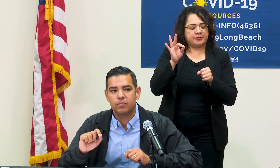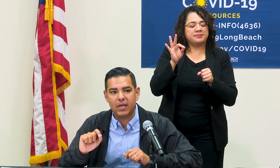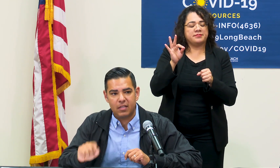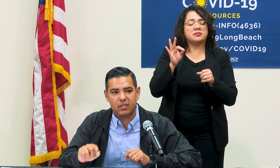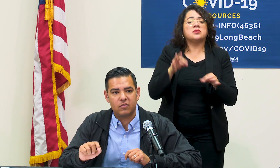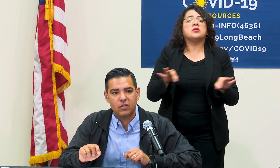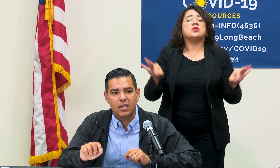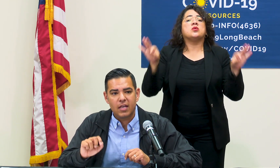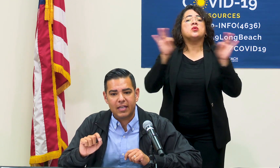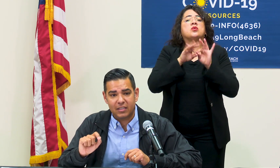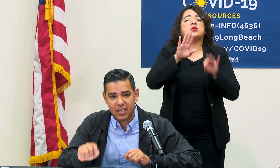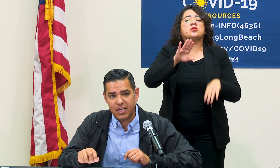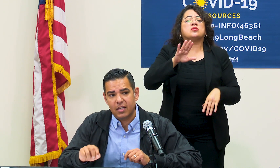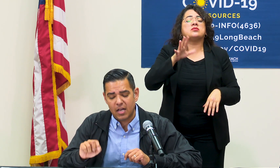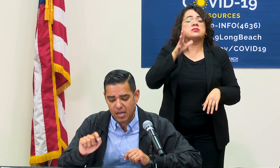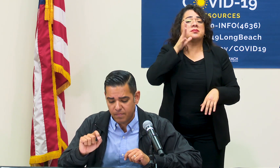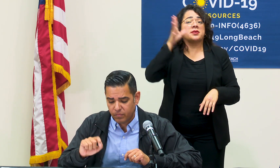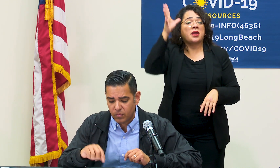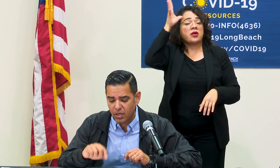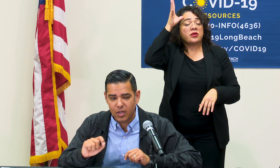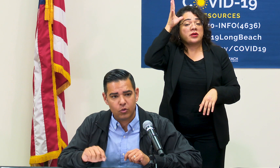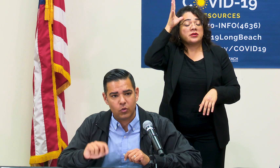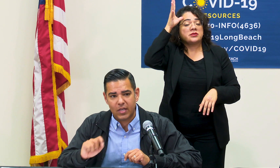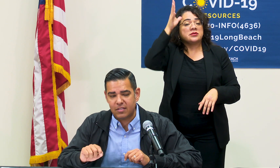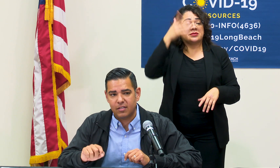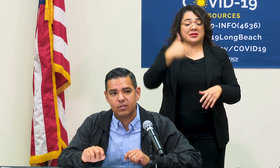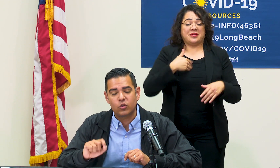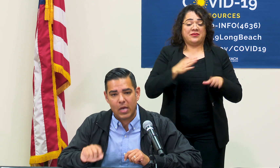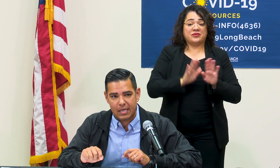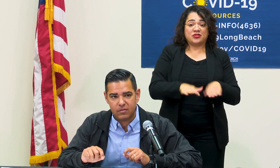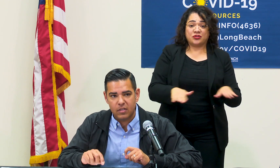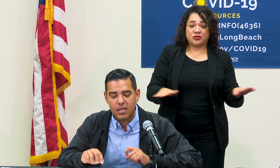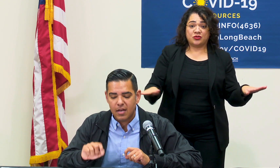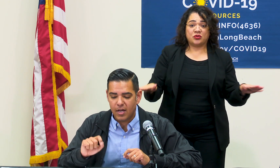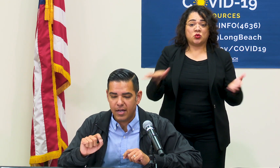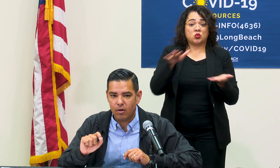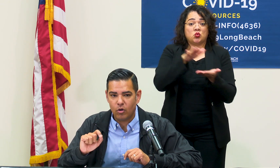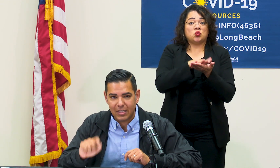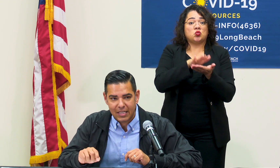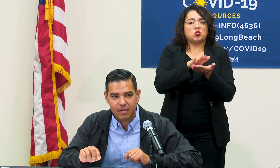parentis Katina echoes so we casinos escuelas aurita